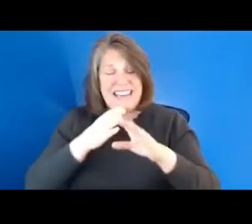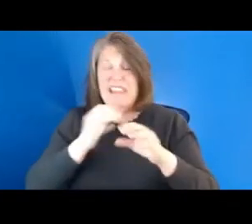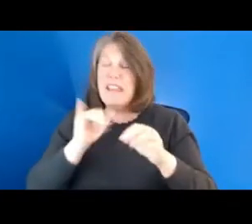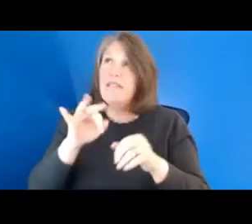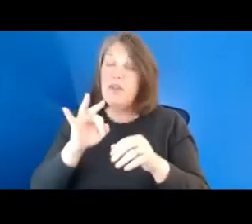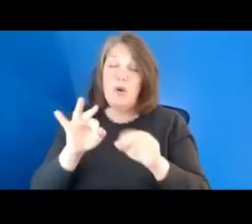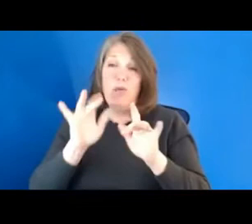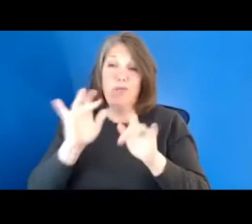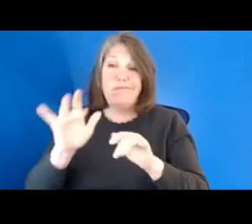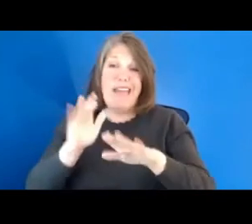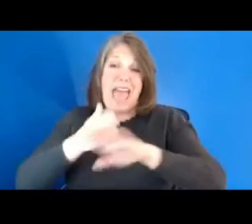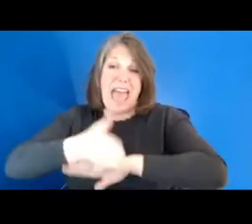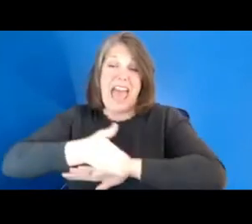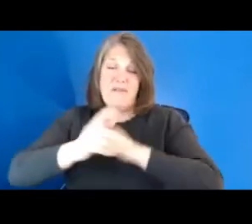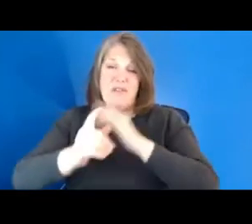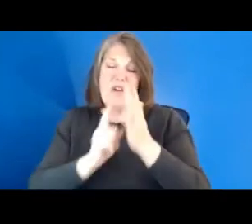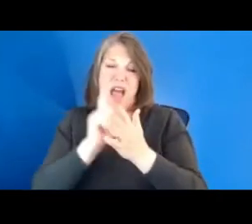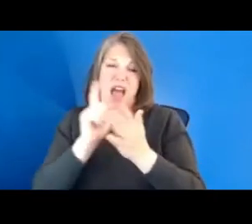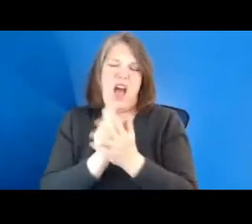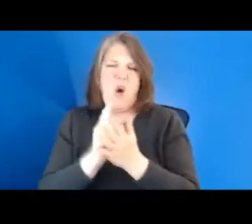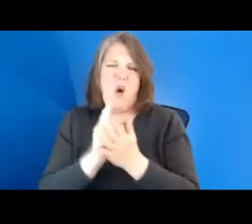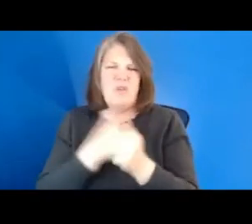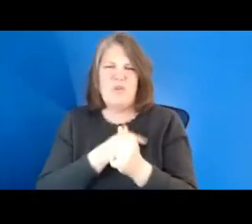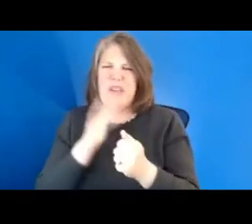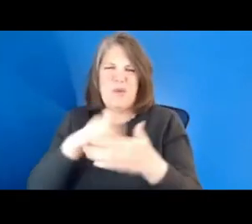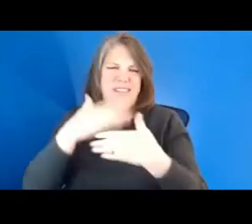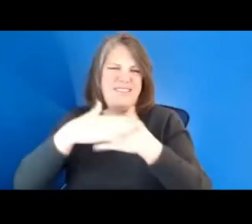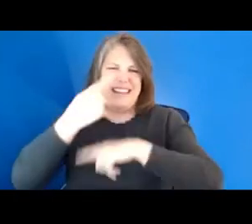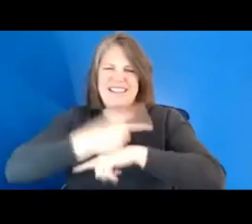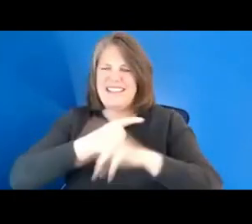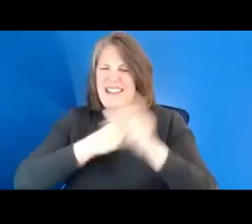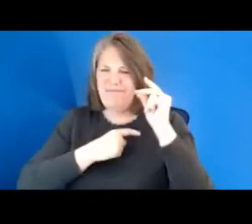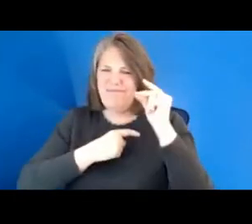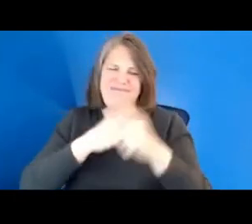going to take care of you the first thing 17:15:40 the next day. So we are really anxious